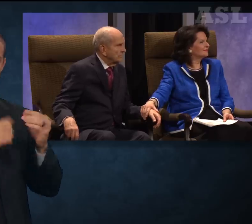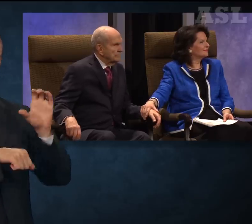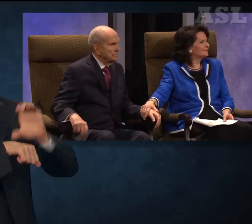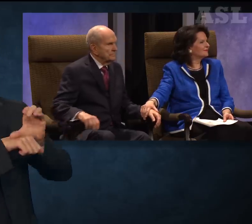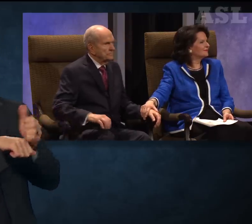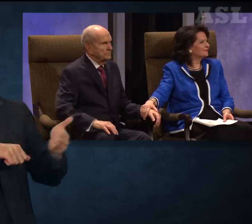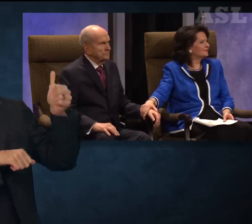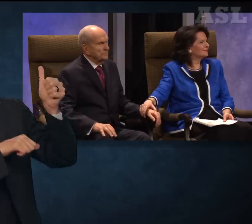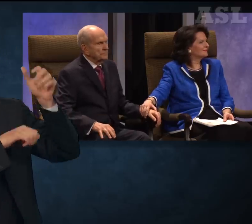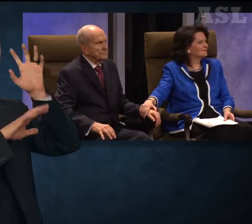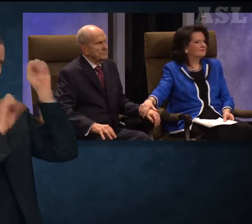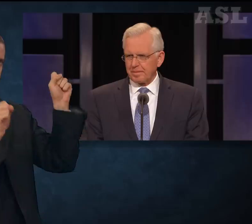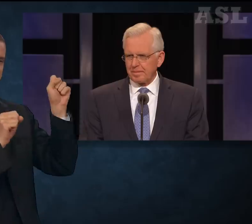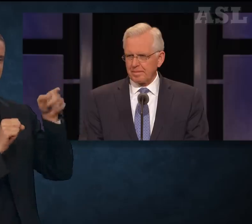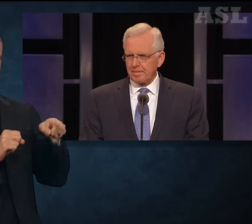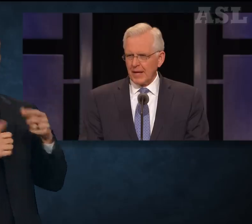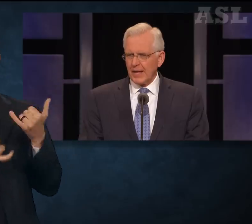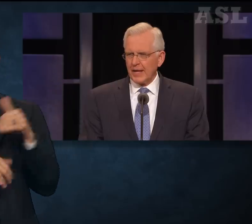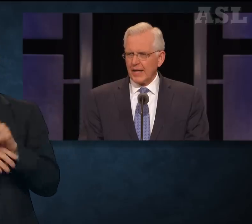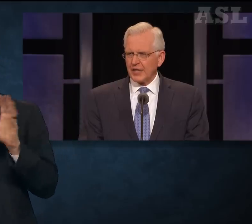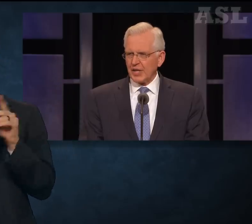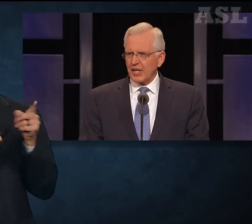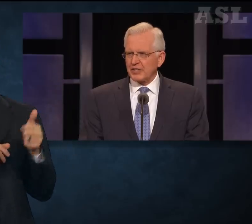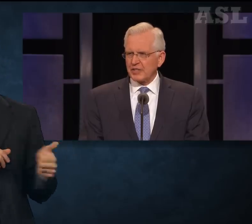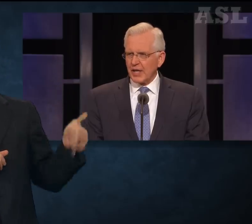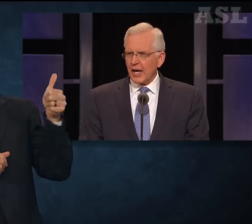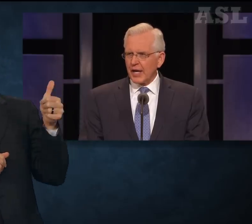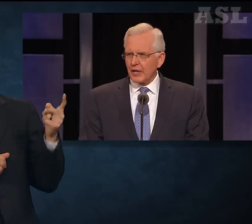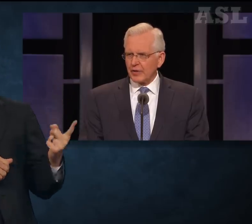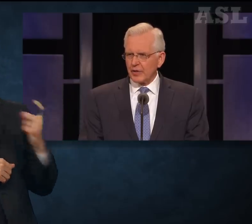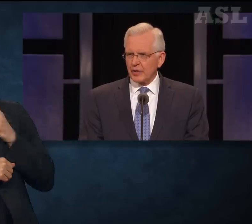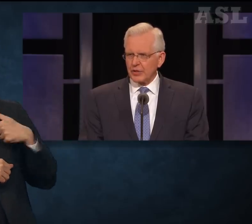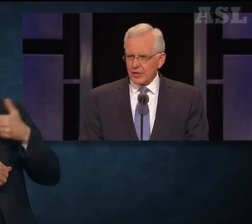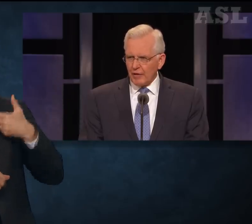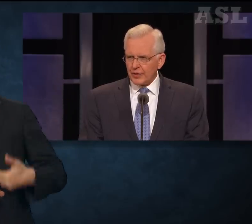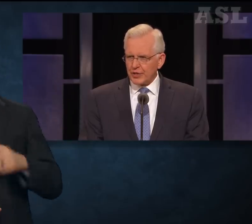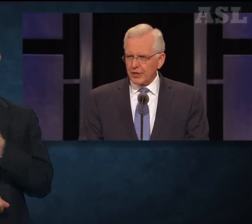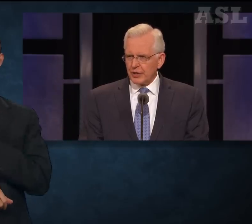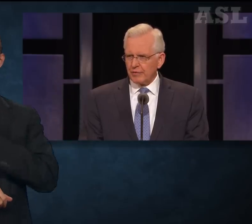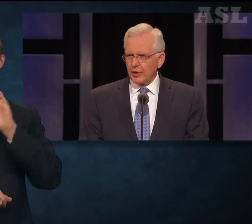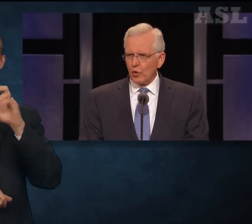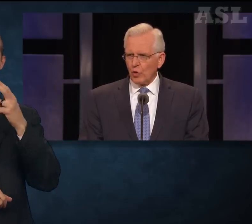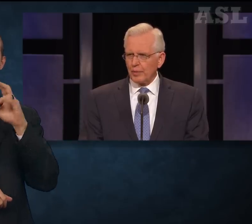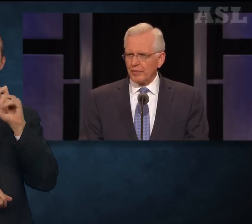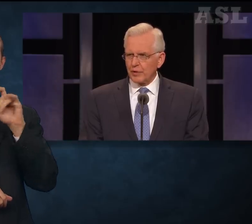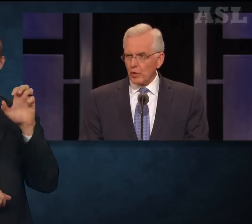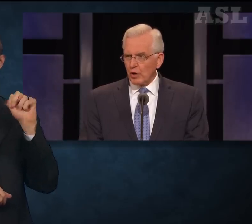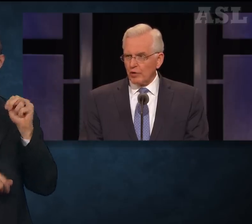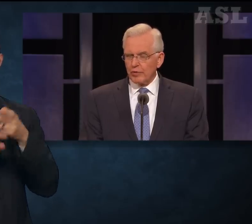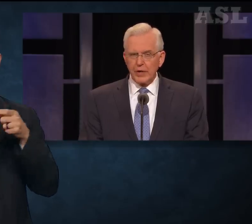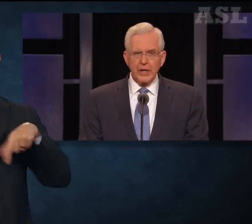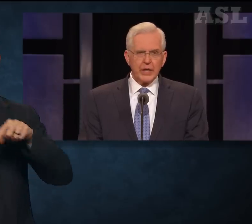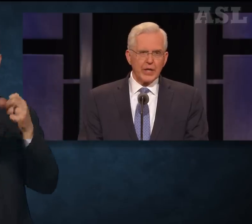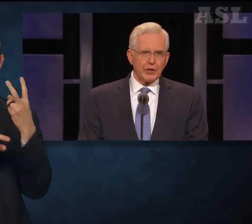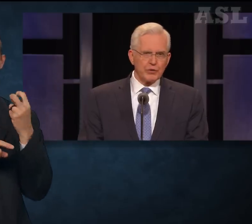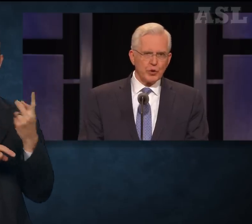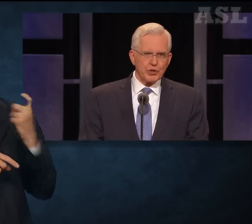AND PRESIDENT OF THE CHURCH, PRESIDES AT THIS MEETING.